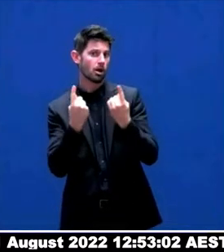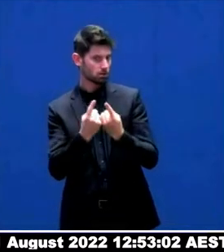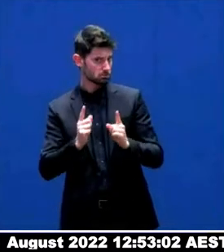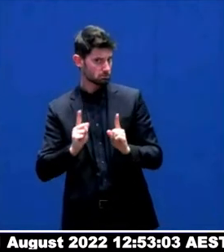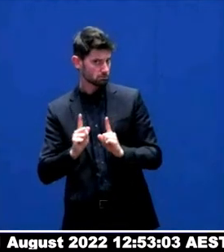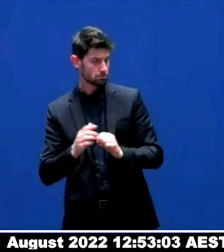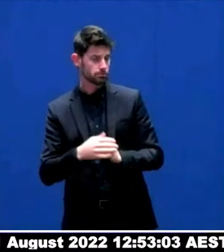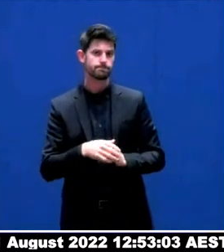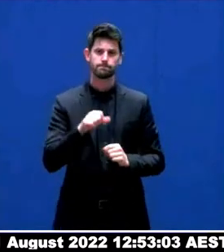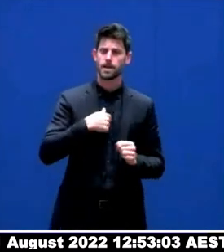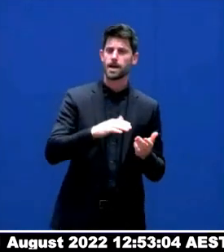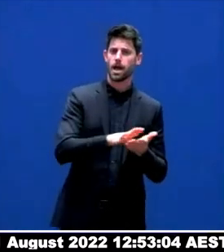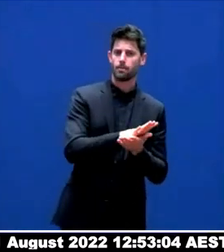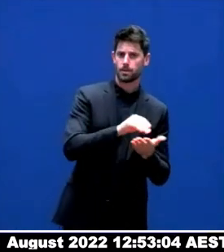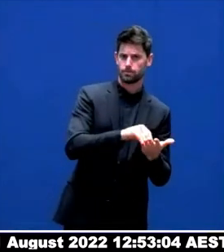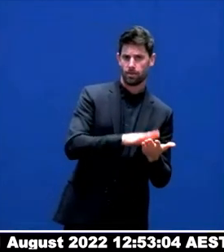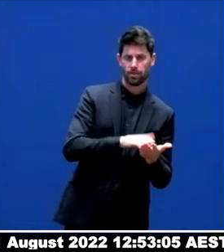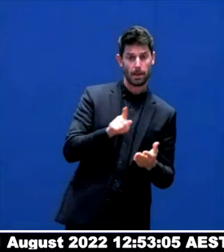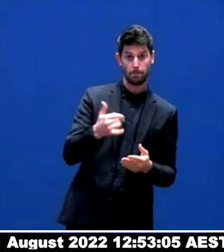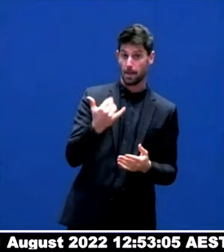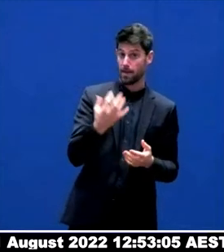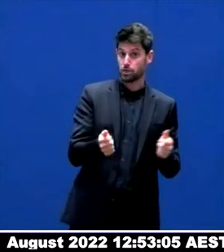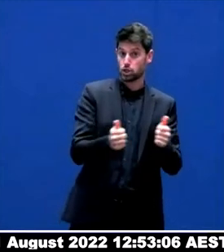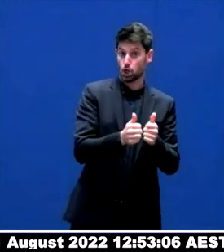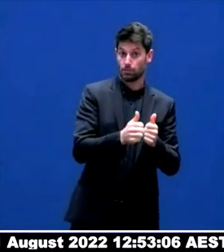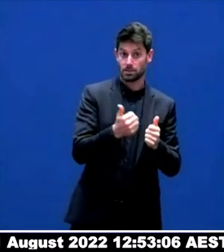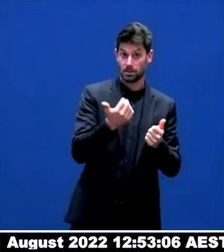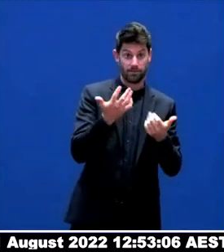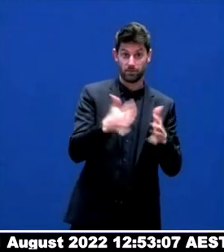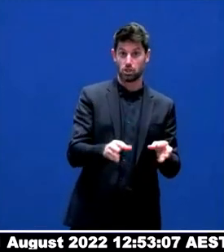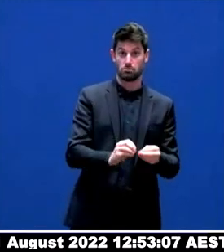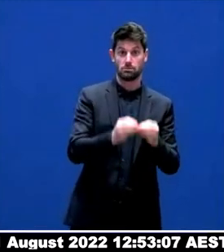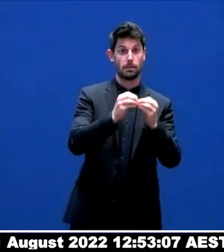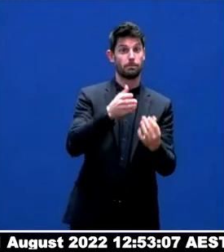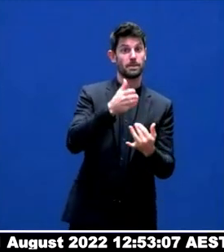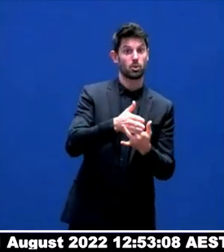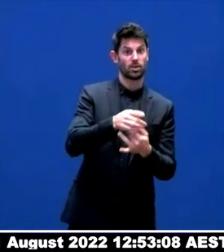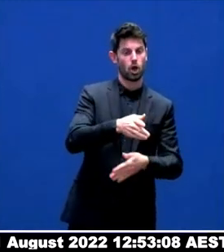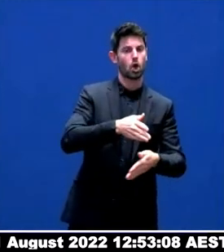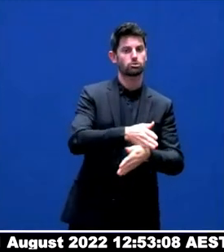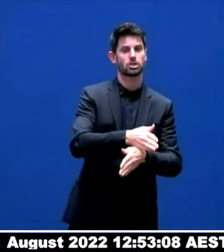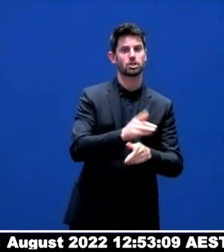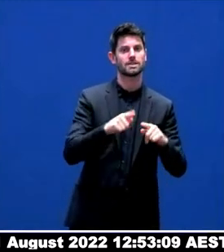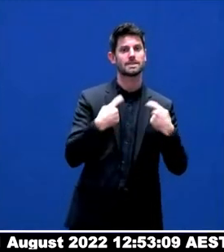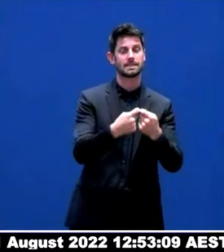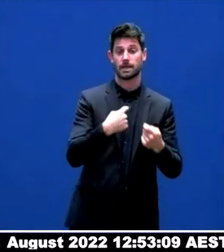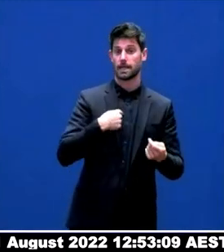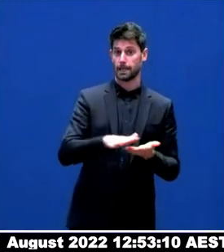There may be such a document that already exists that's been developed by the Operations division. I can take that on notice.